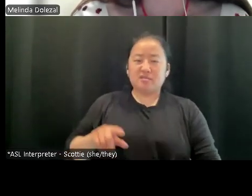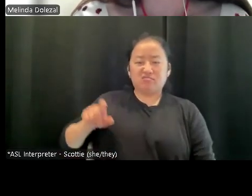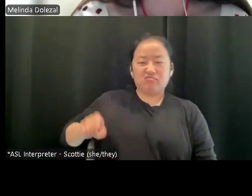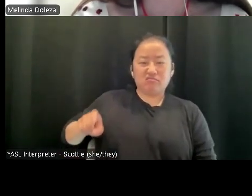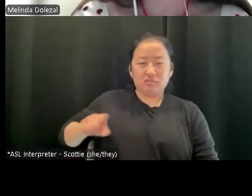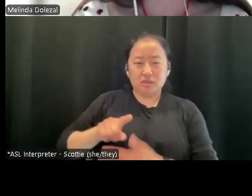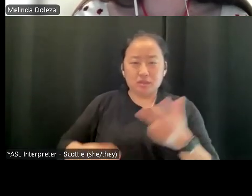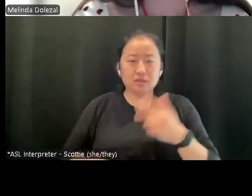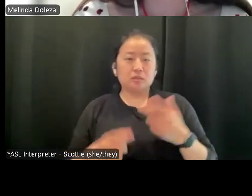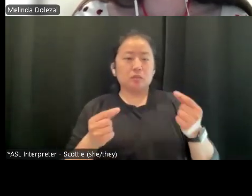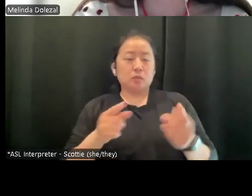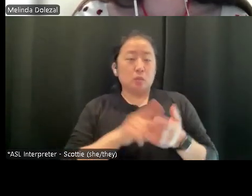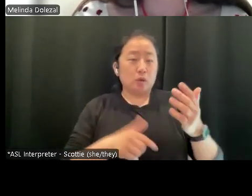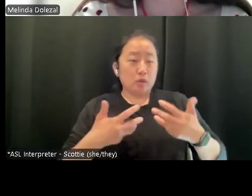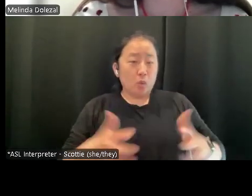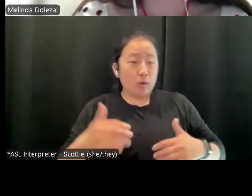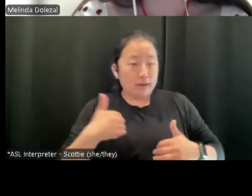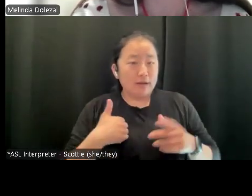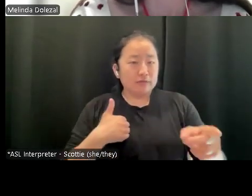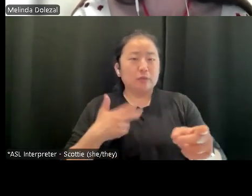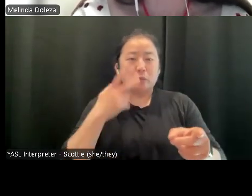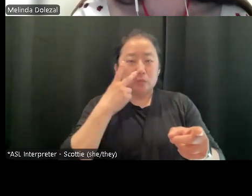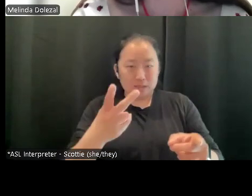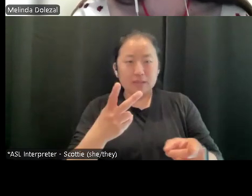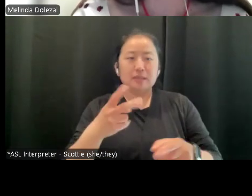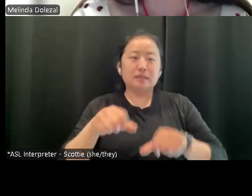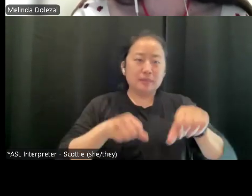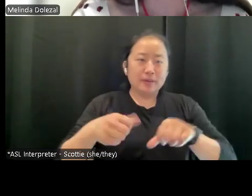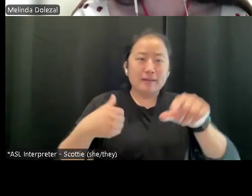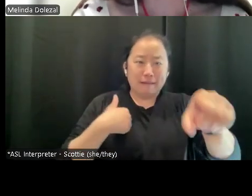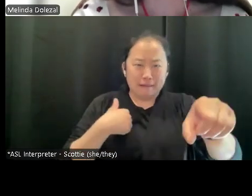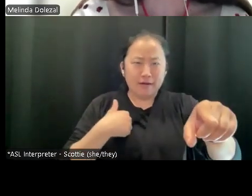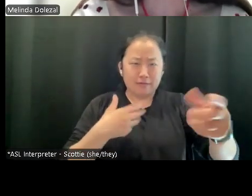devices like the bikes you see in this picture and a need to build a device from the ground up.